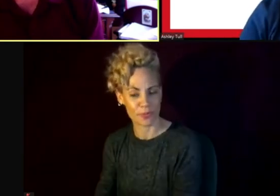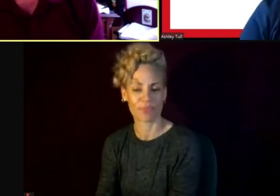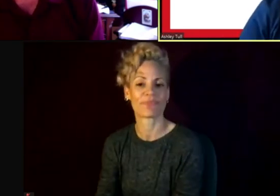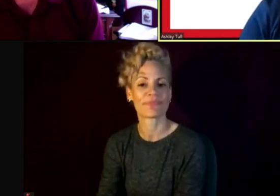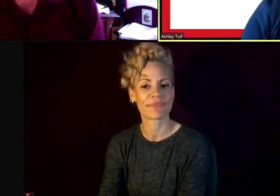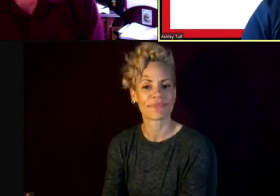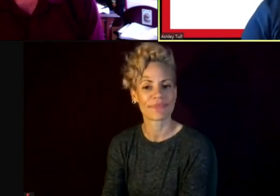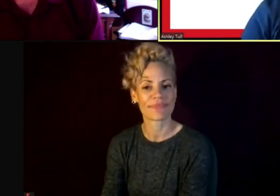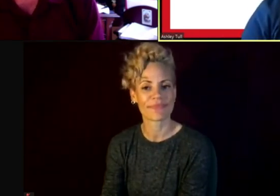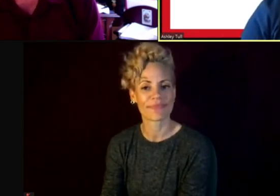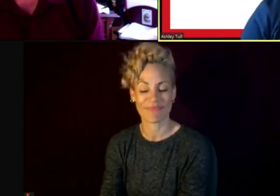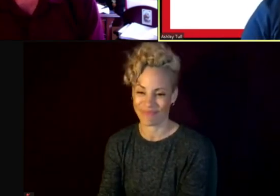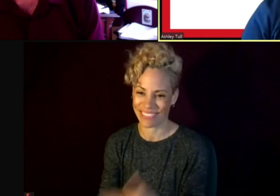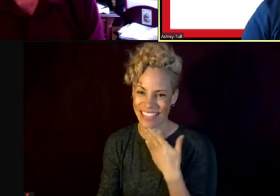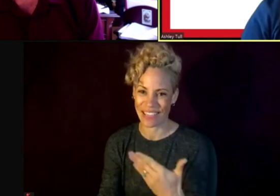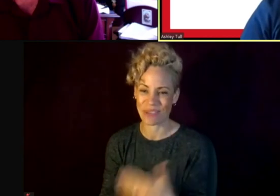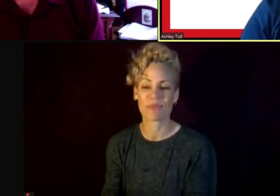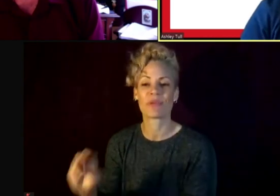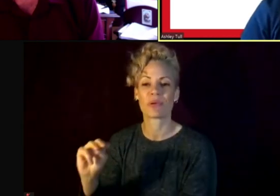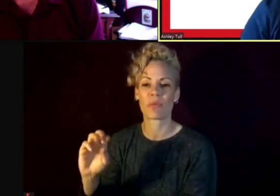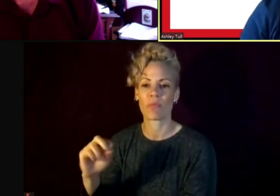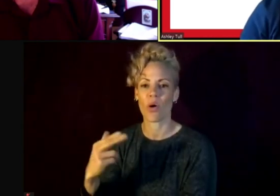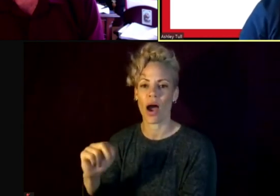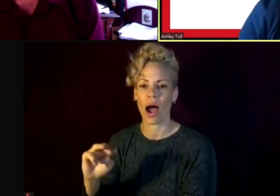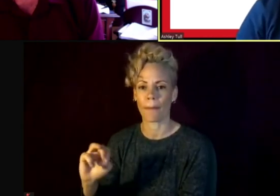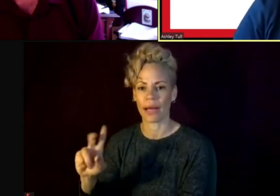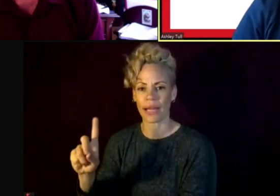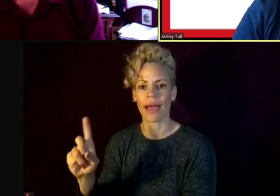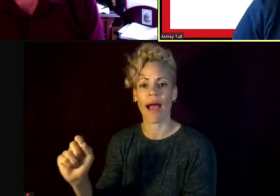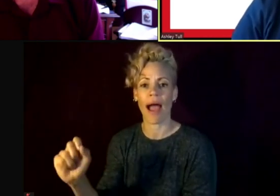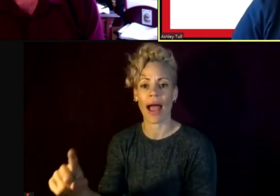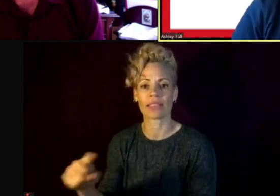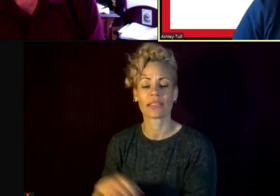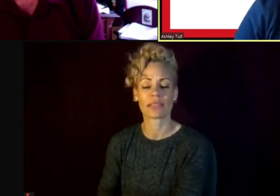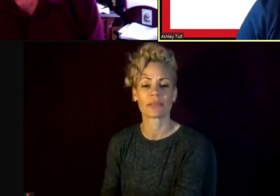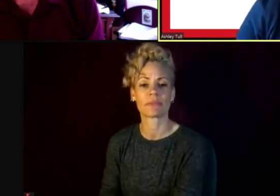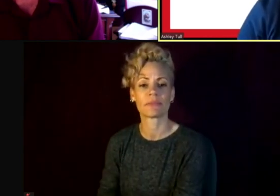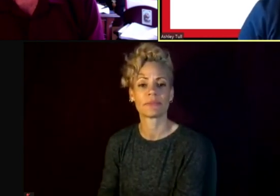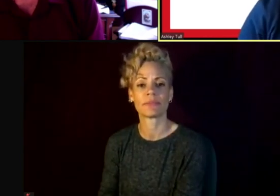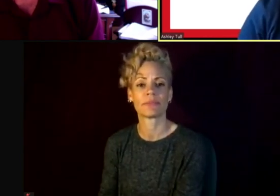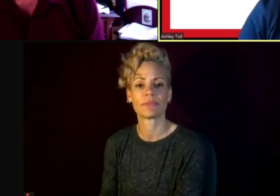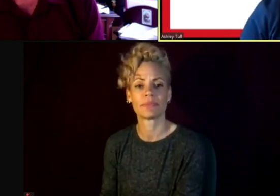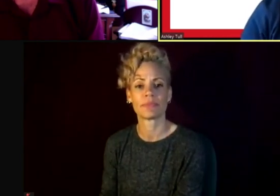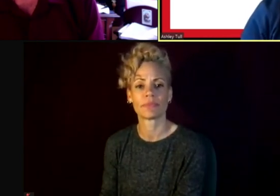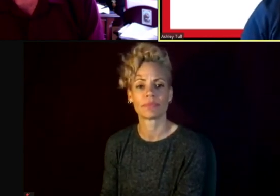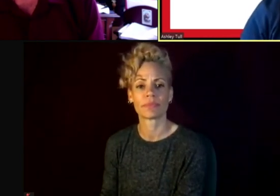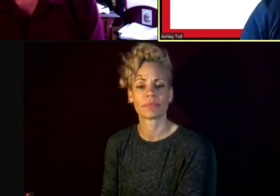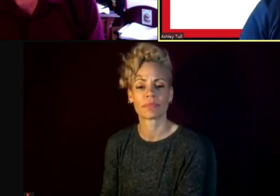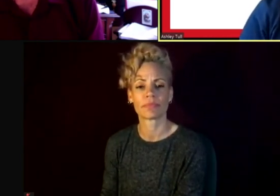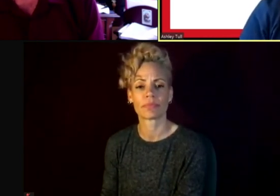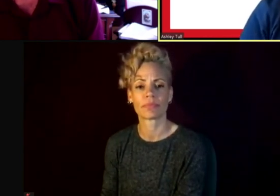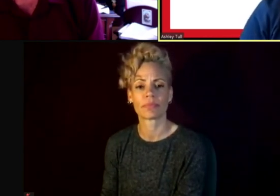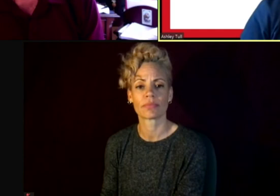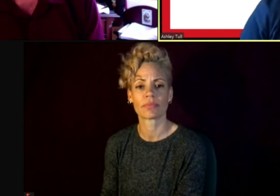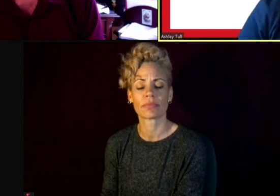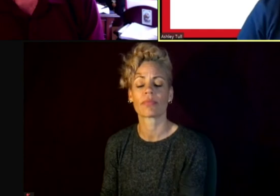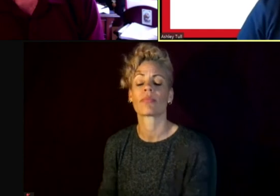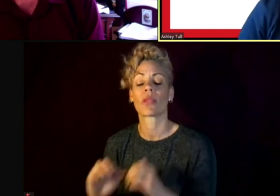Thank you. Mohammed has asked, how we may further the US government's efforts